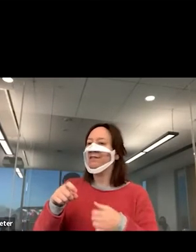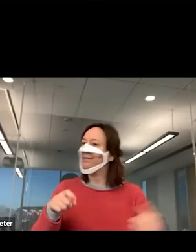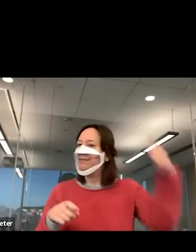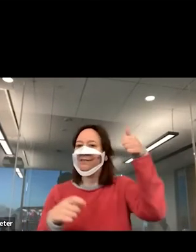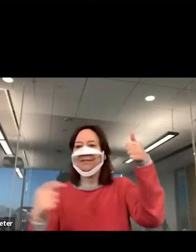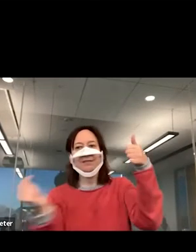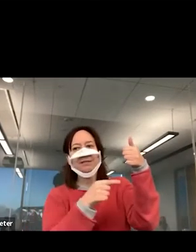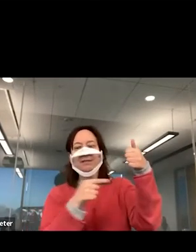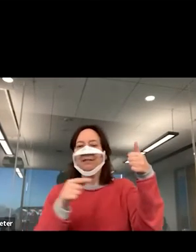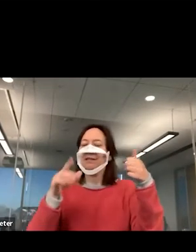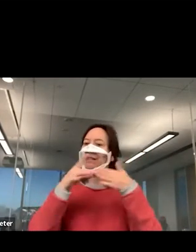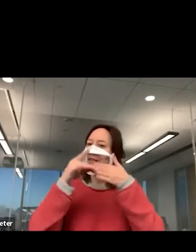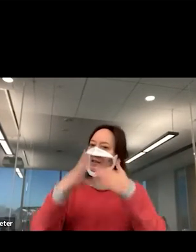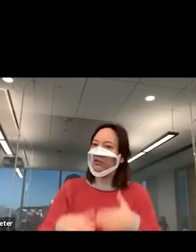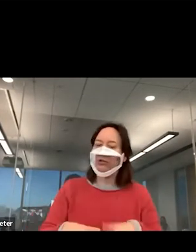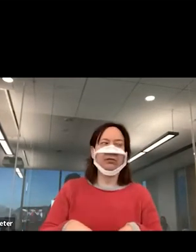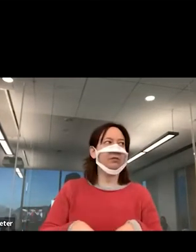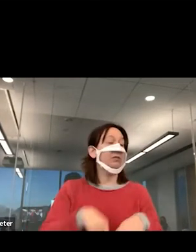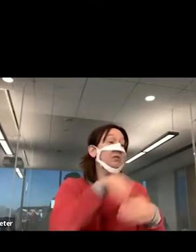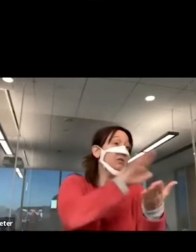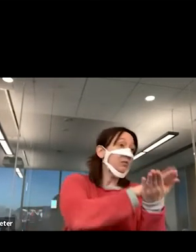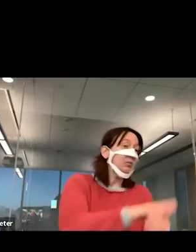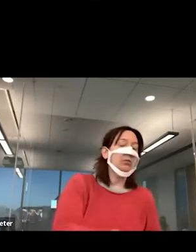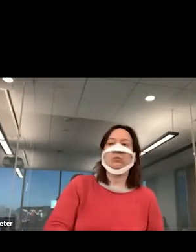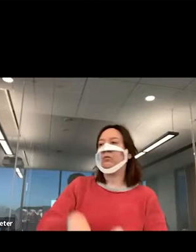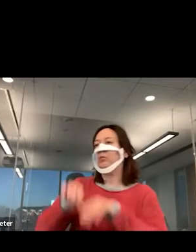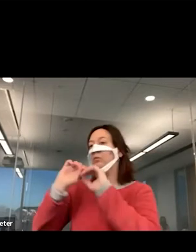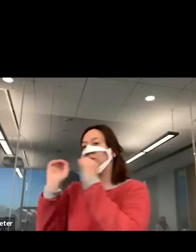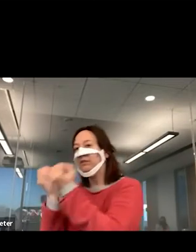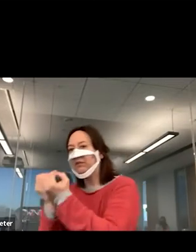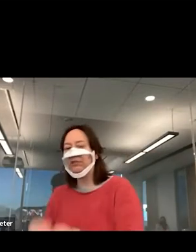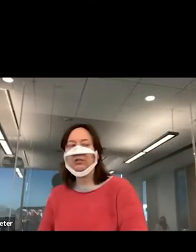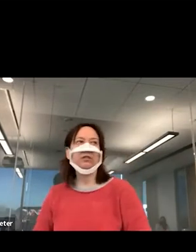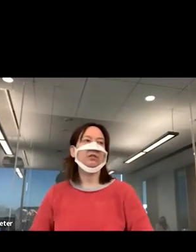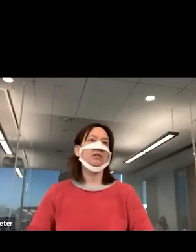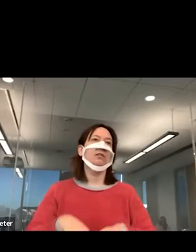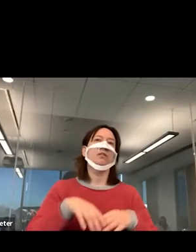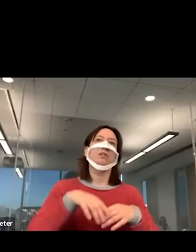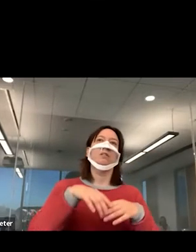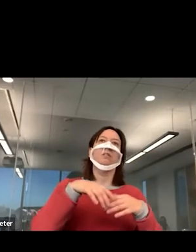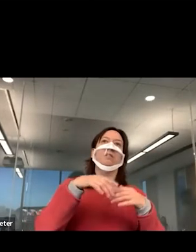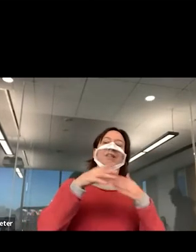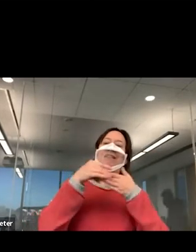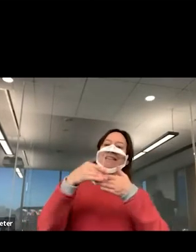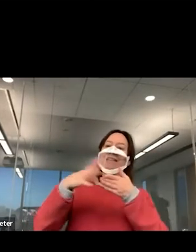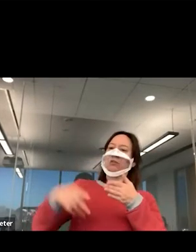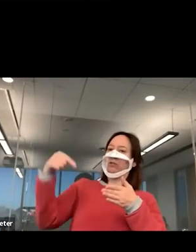school you're at the the organization you work for it's going to be leadership that actually